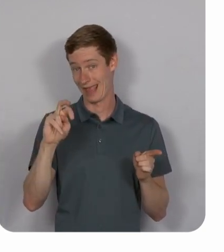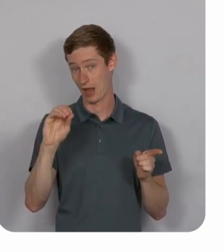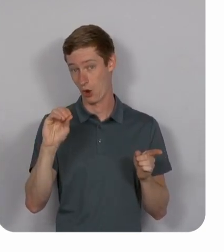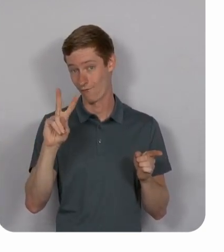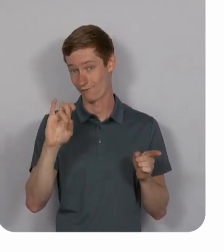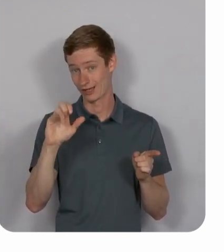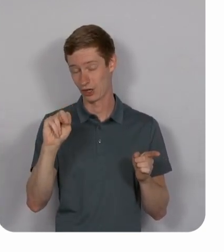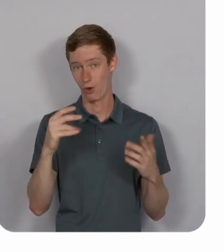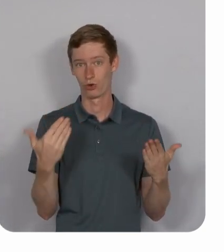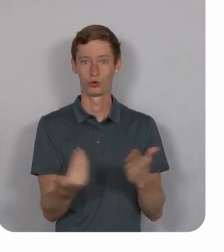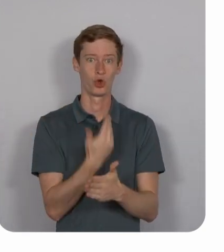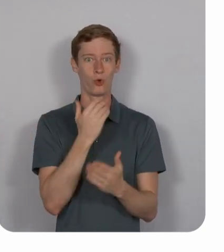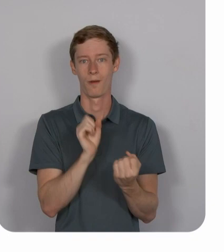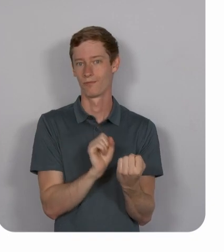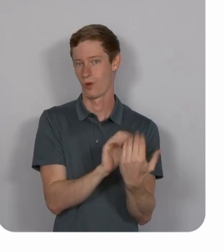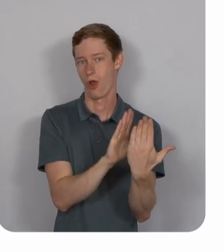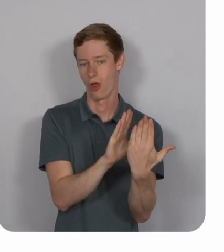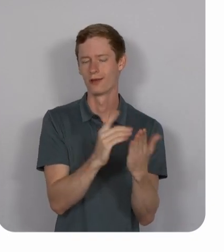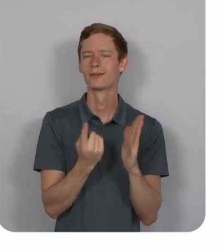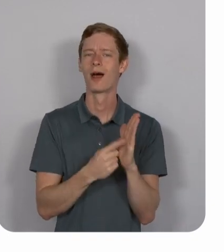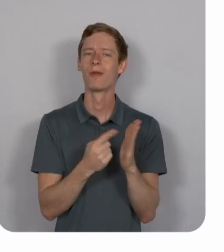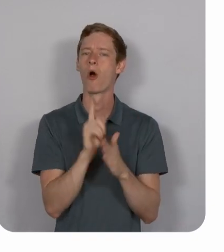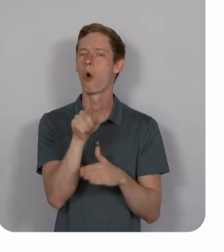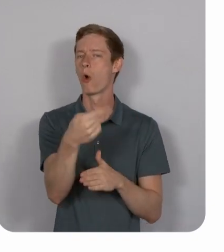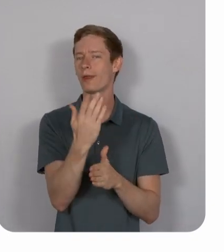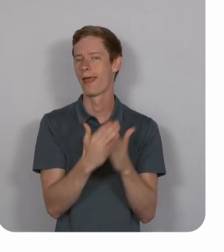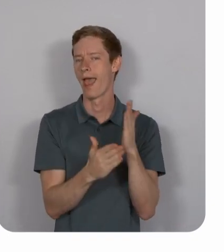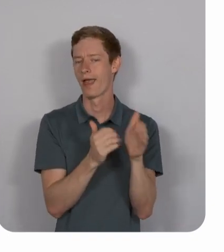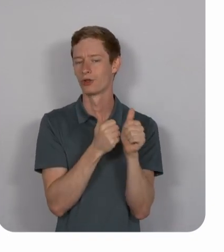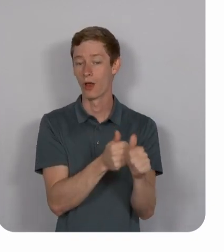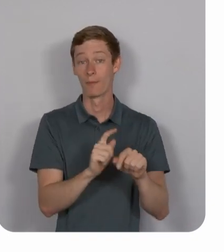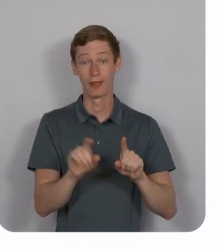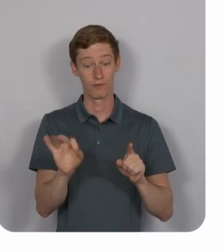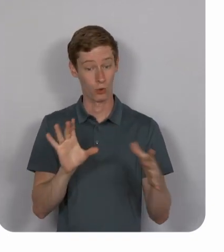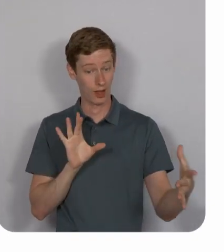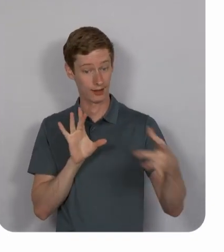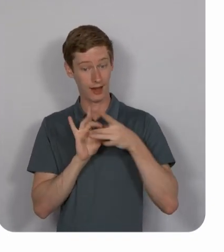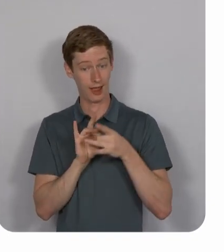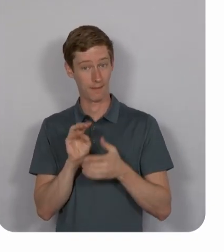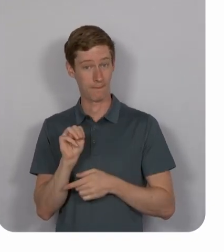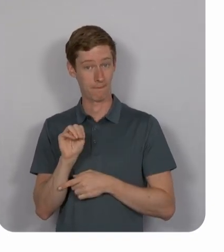While it has modes that just use hand tracking, connecting a MIDI keyboard is where it really shines.